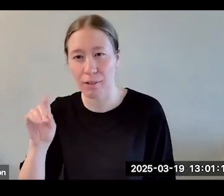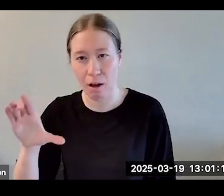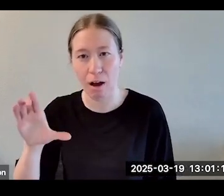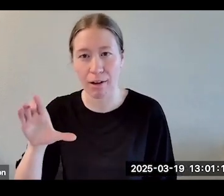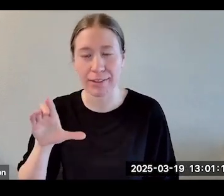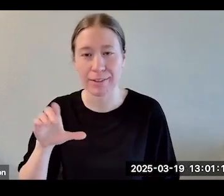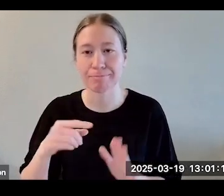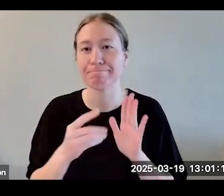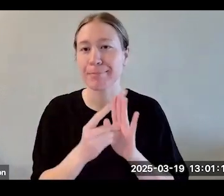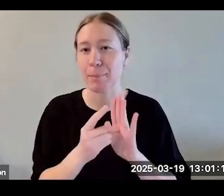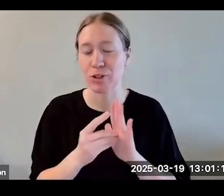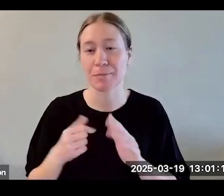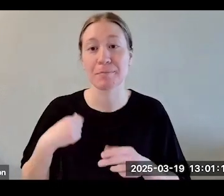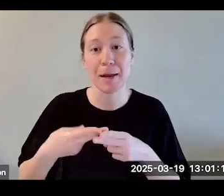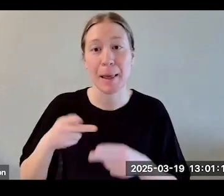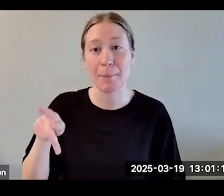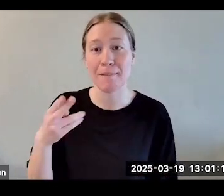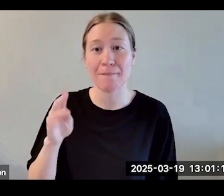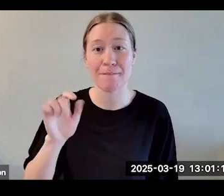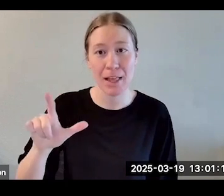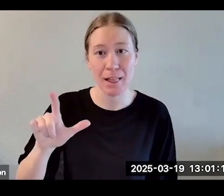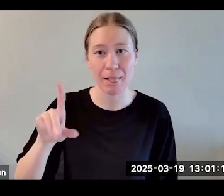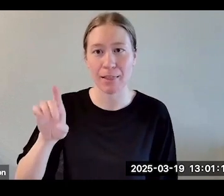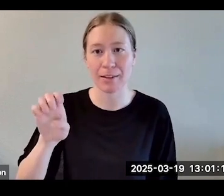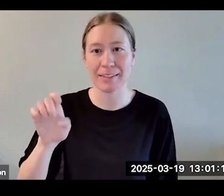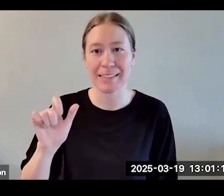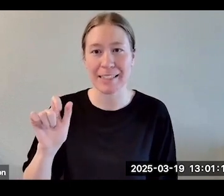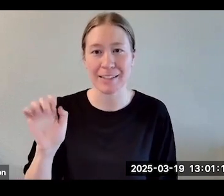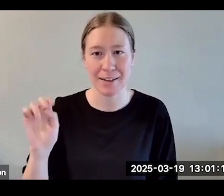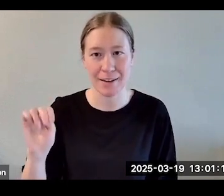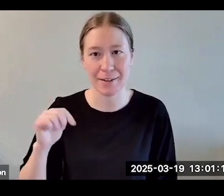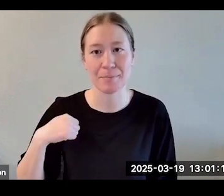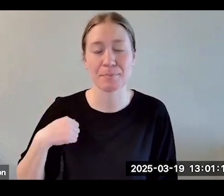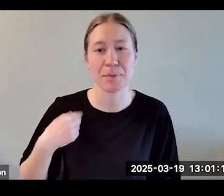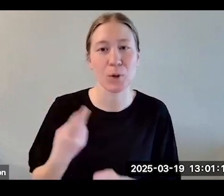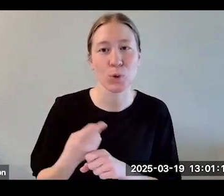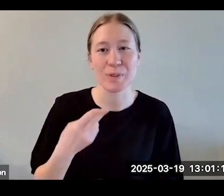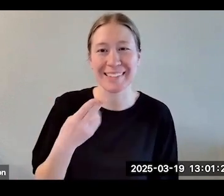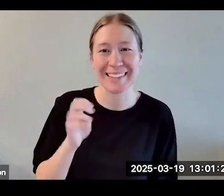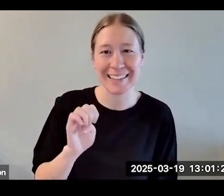So my name is Phil Deaton. My pronouns are he/him. I Work in the Disability Equity Office